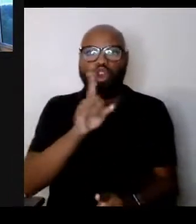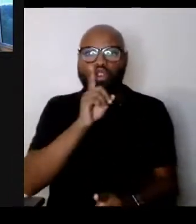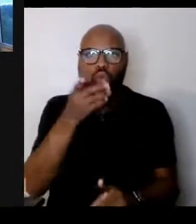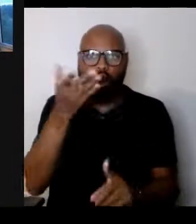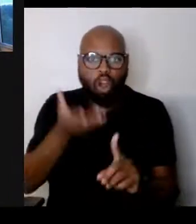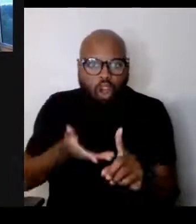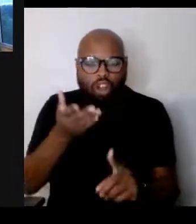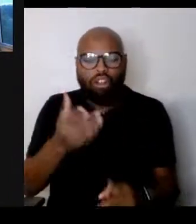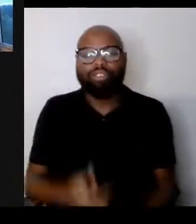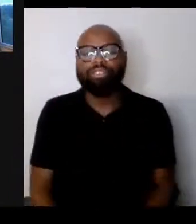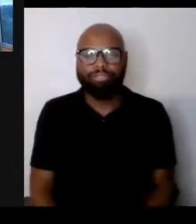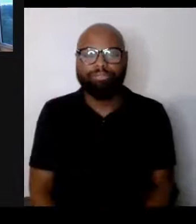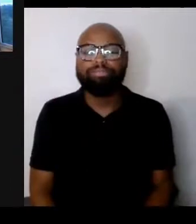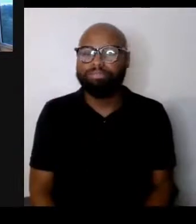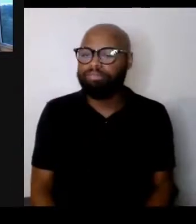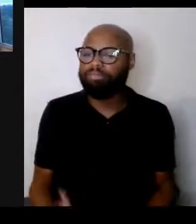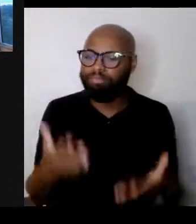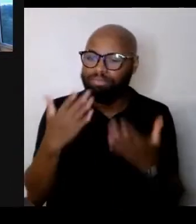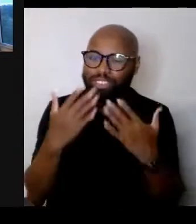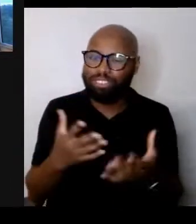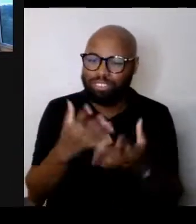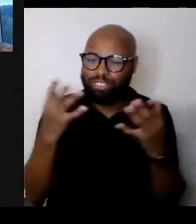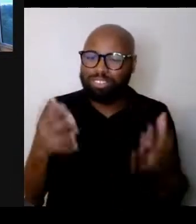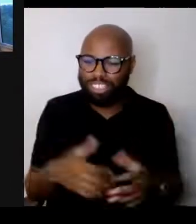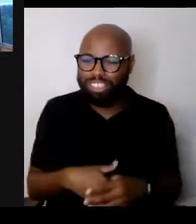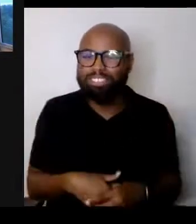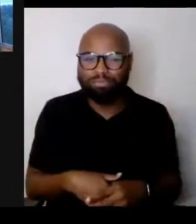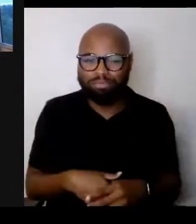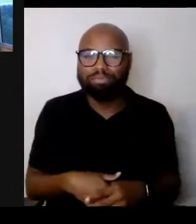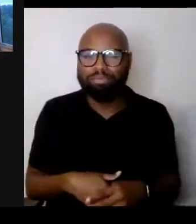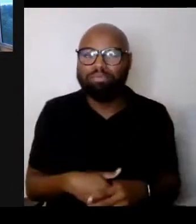Thank you so much. Thank you for being very clear